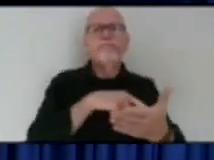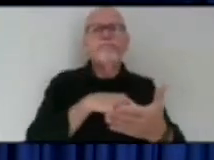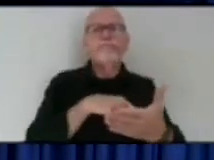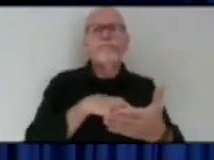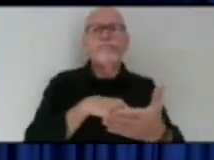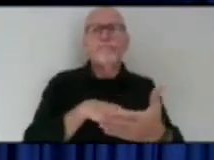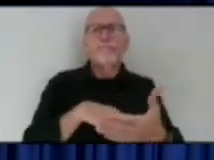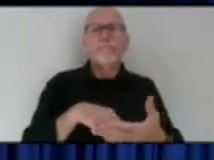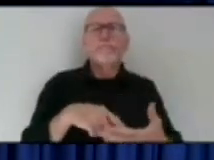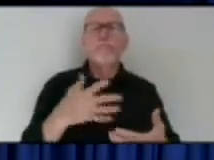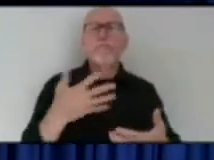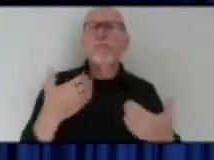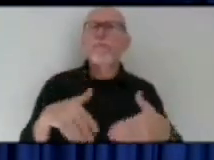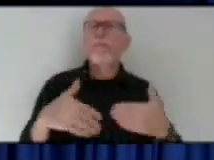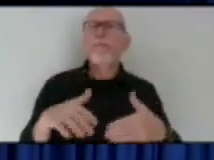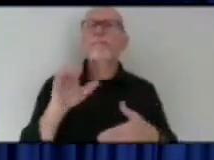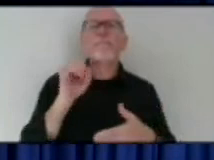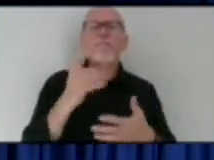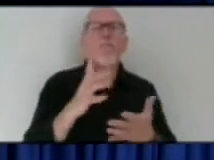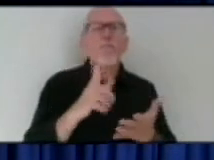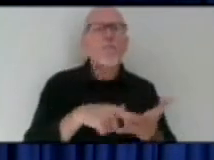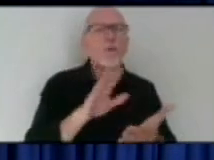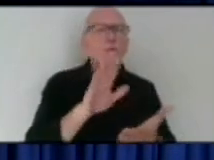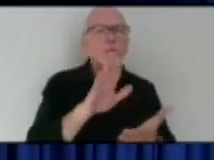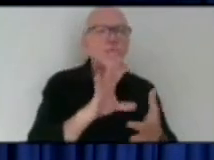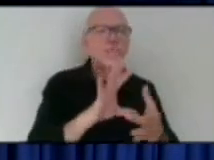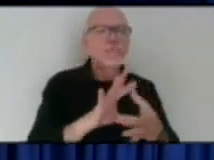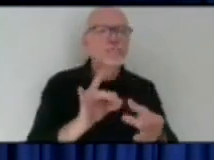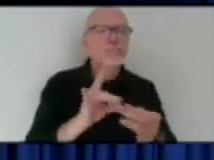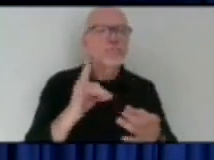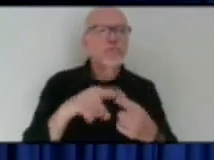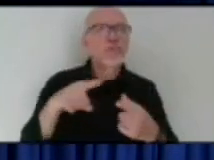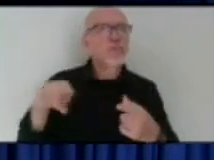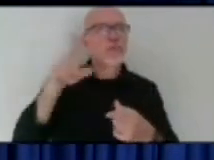I mean, what what do you say to health officials who sort of don't feel that